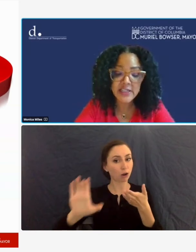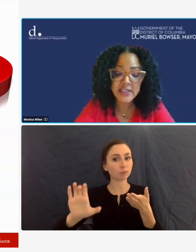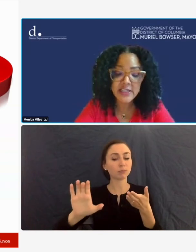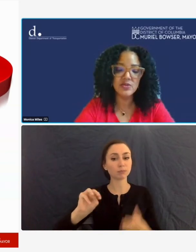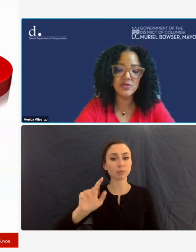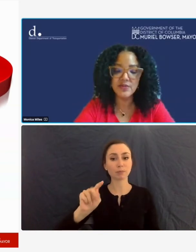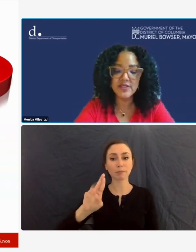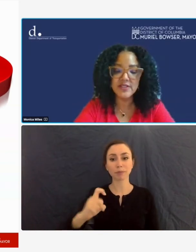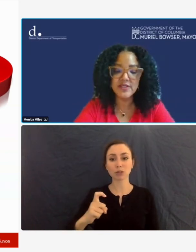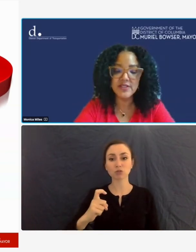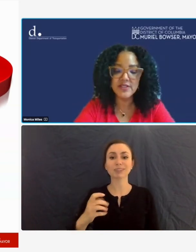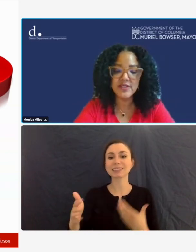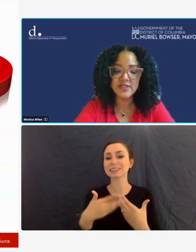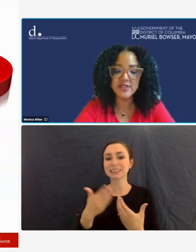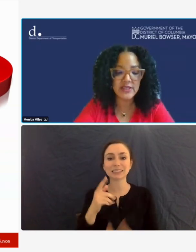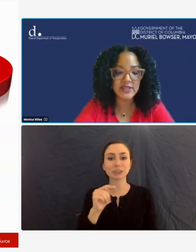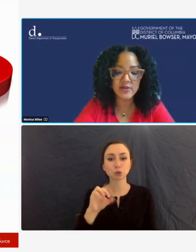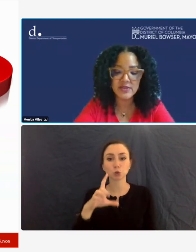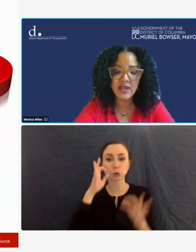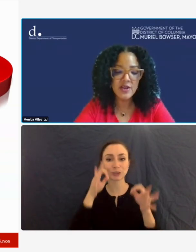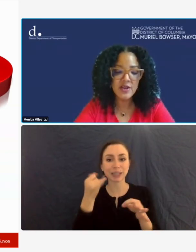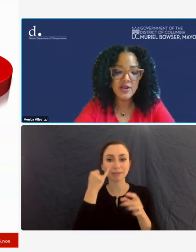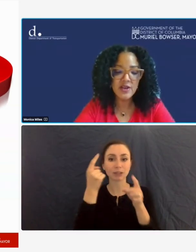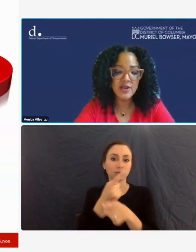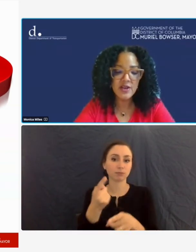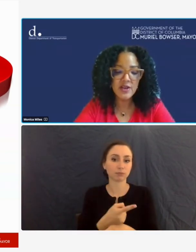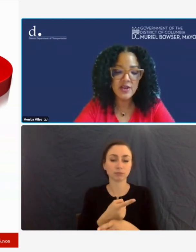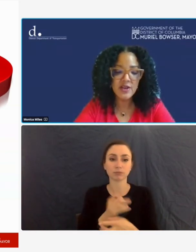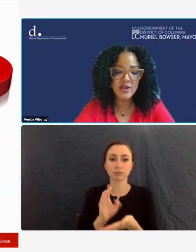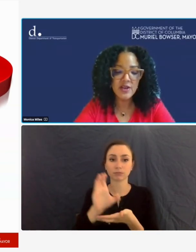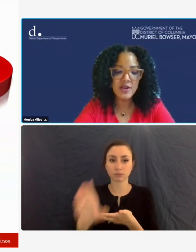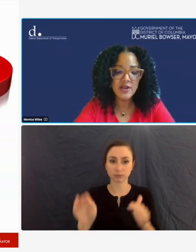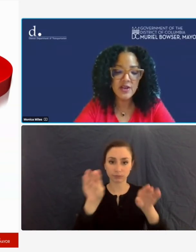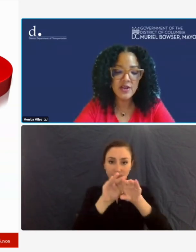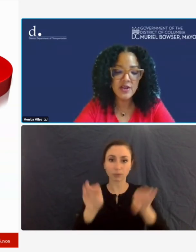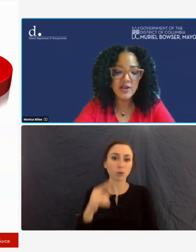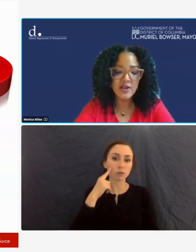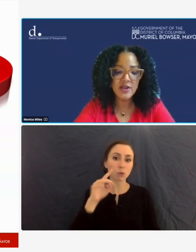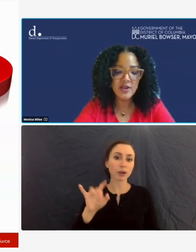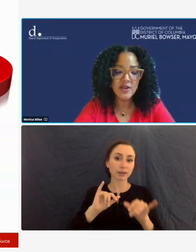determine the reasonableness of compensation levels for engineering um consultants and um